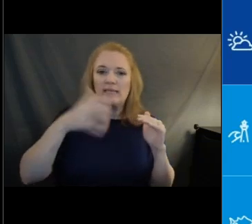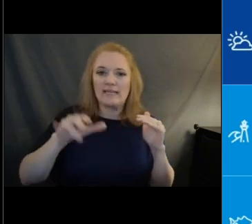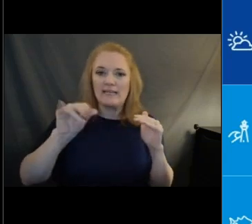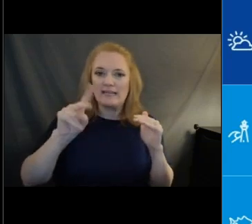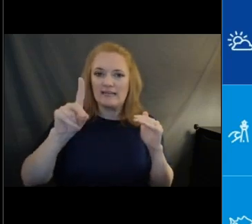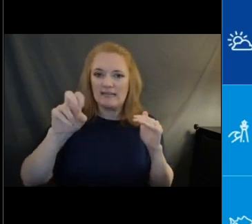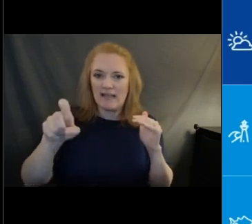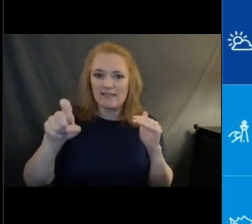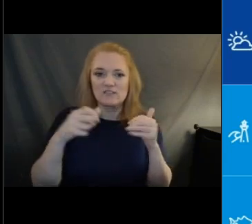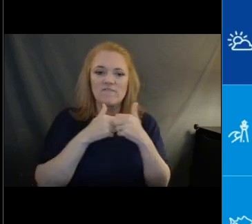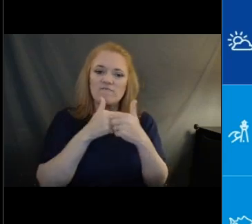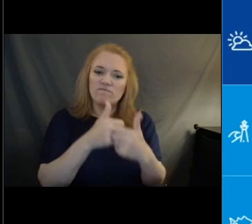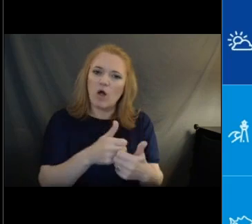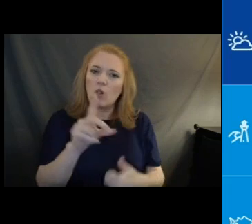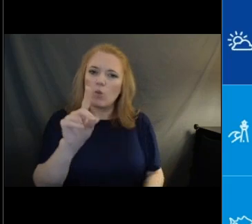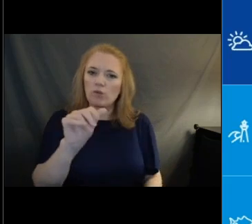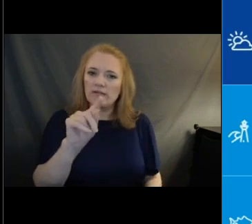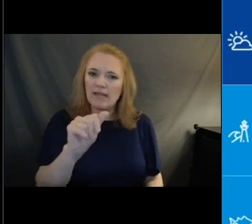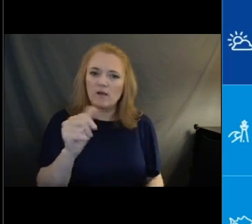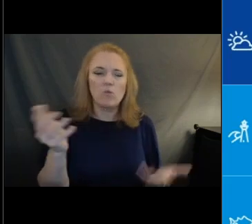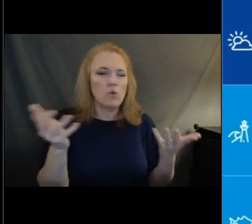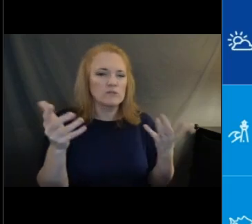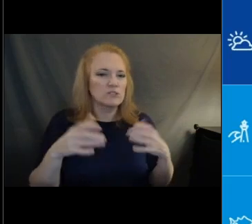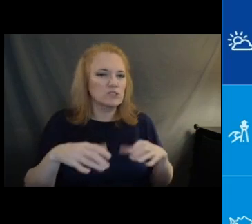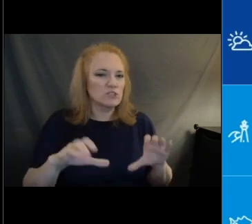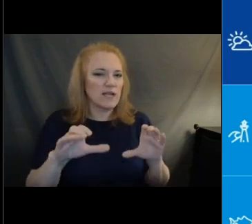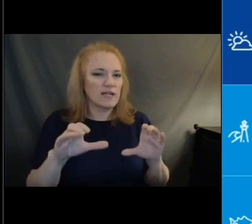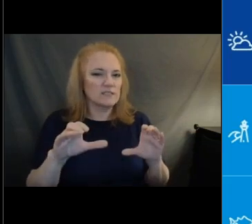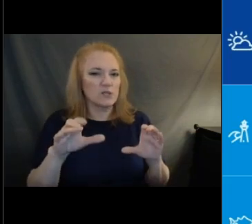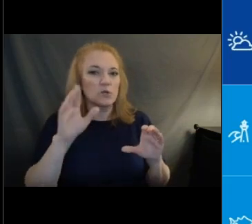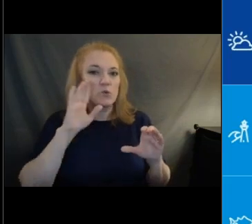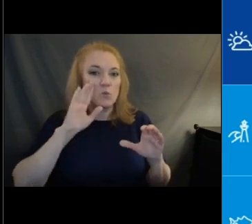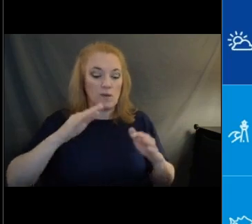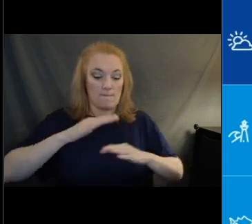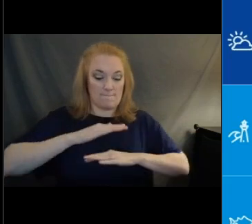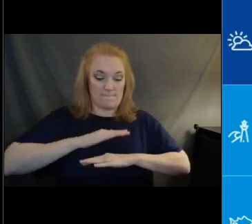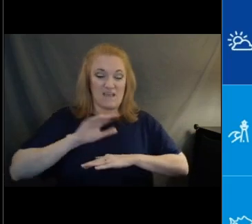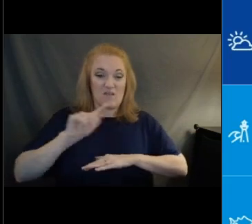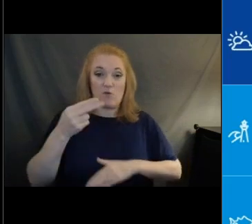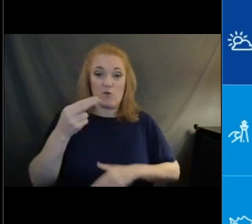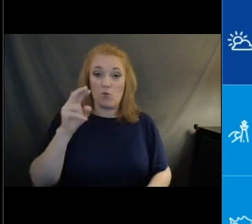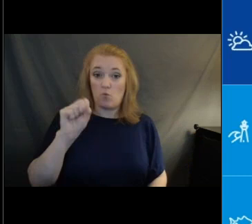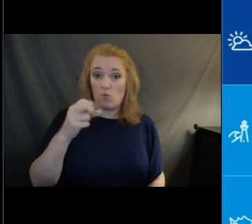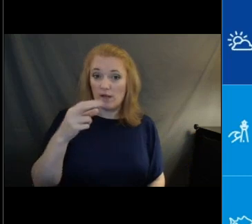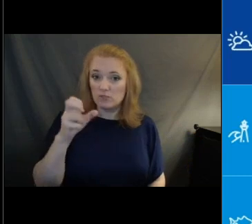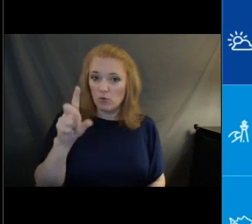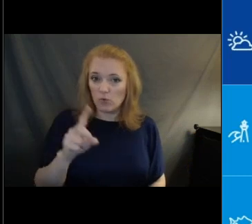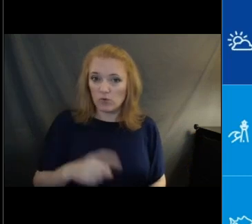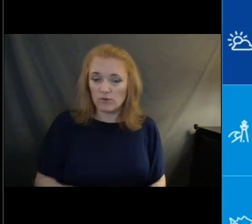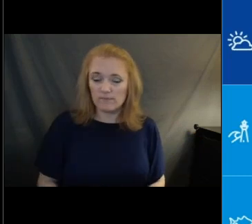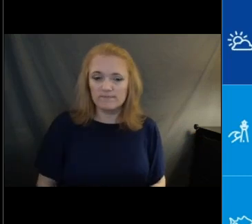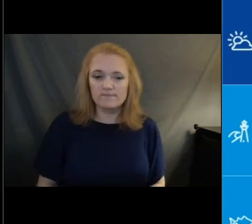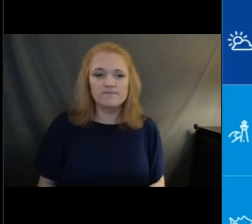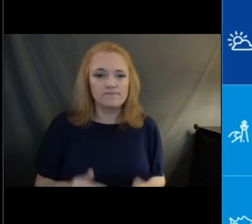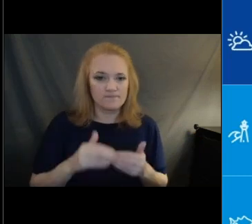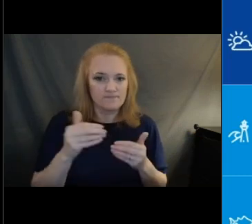ensemble and what's the probability you'll meet or exceed a certain threshold. Next slide please.